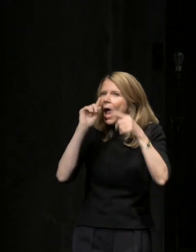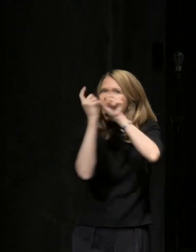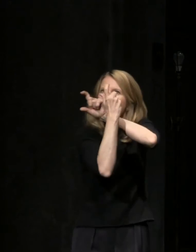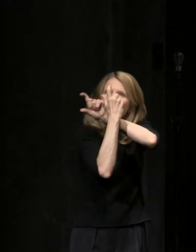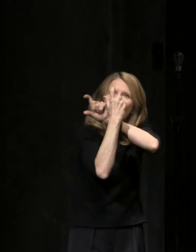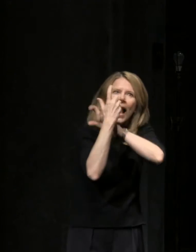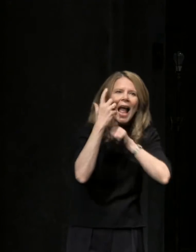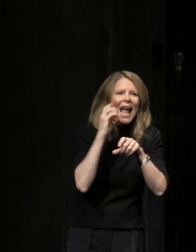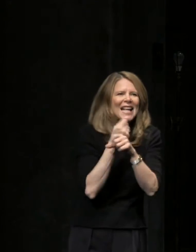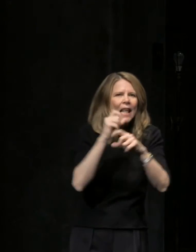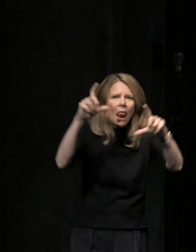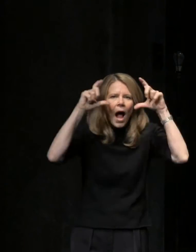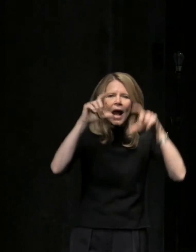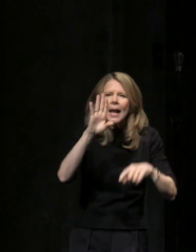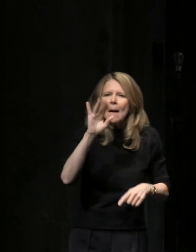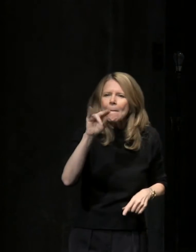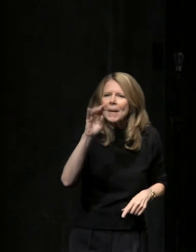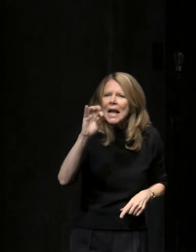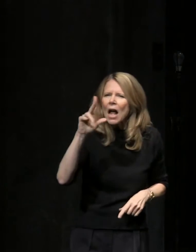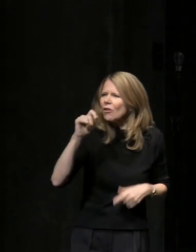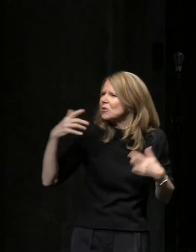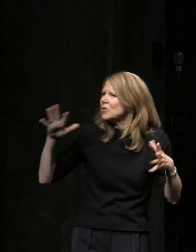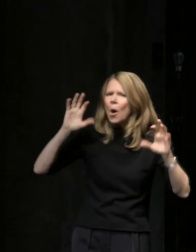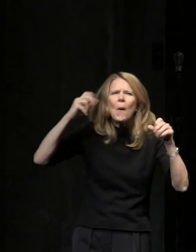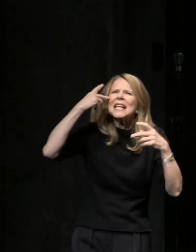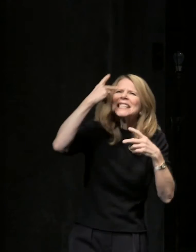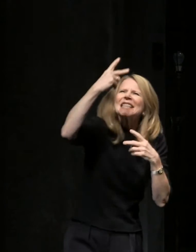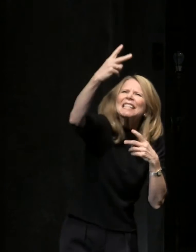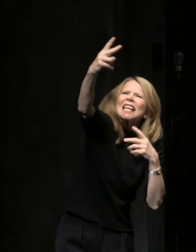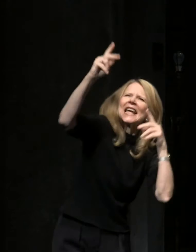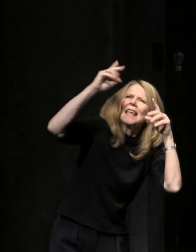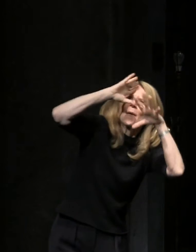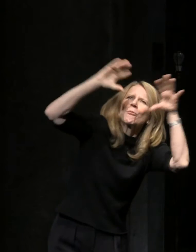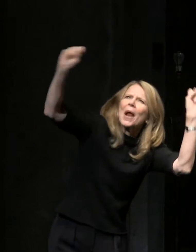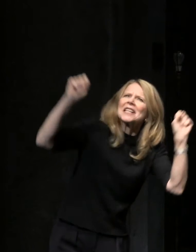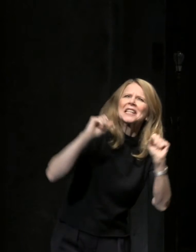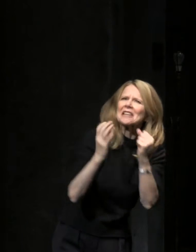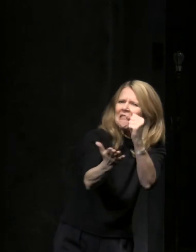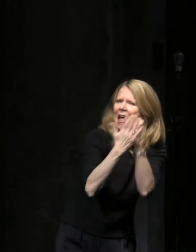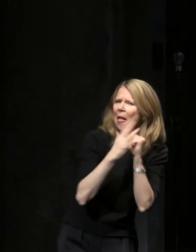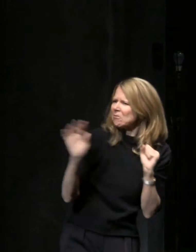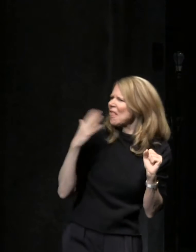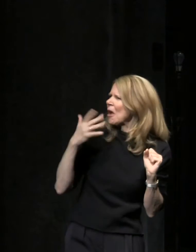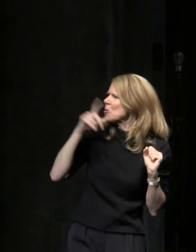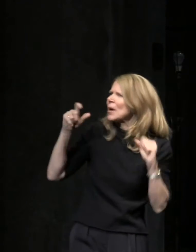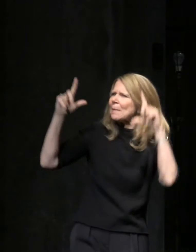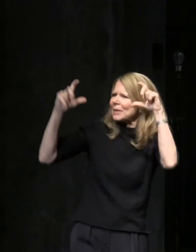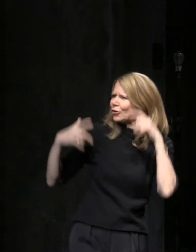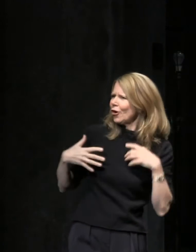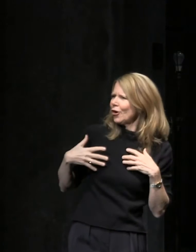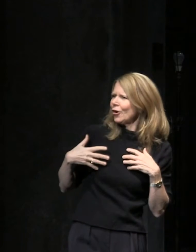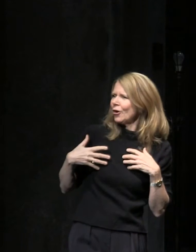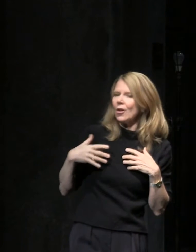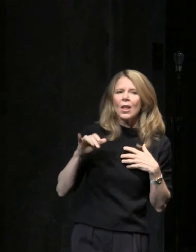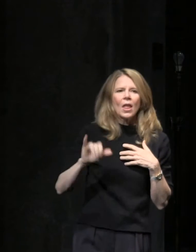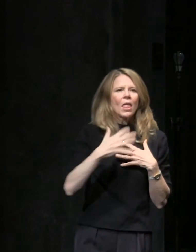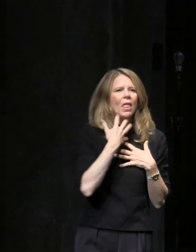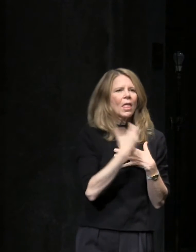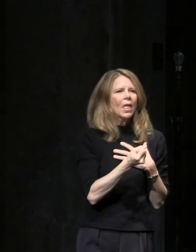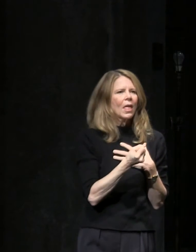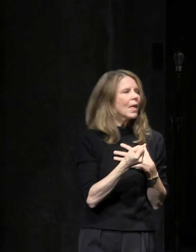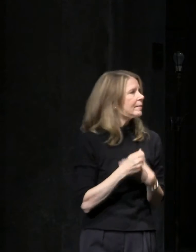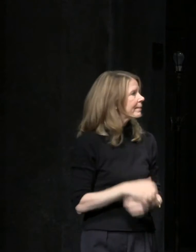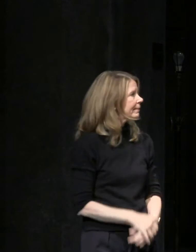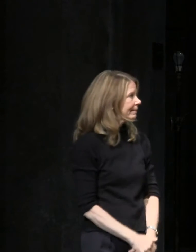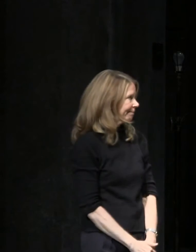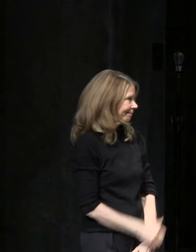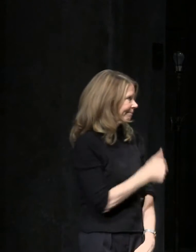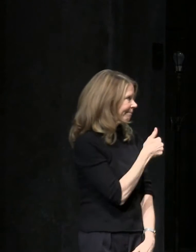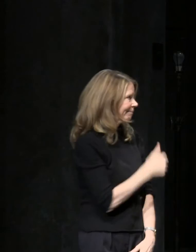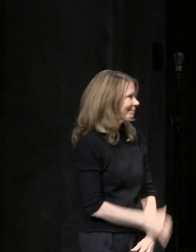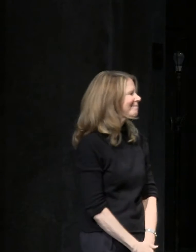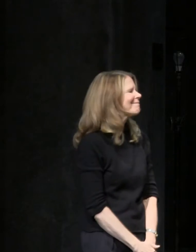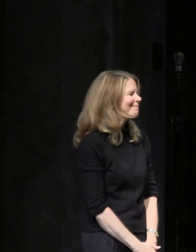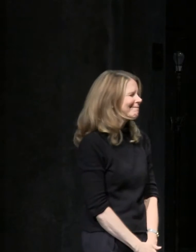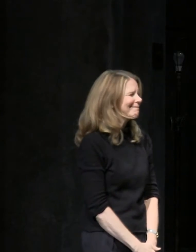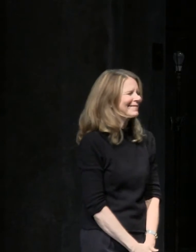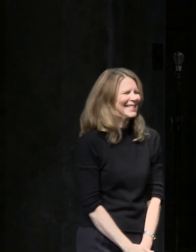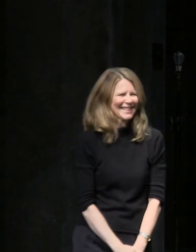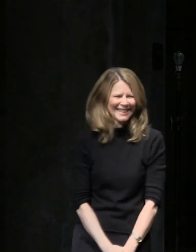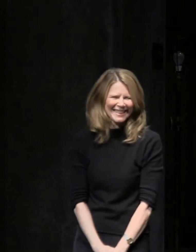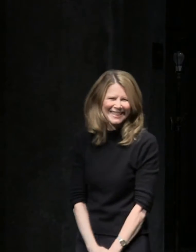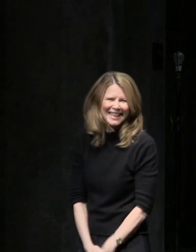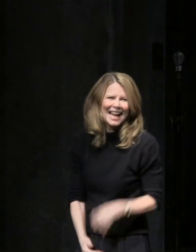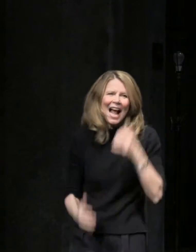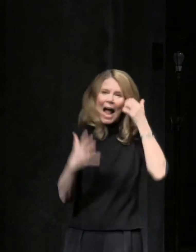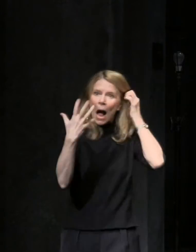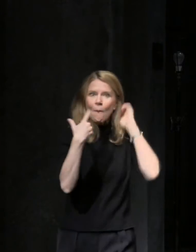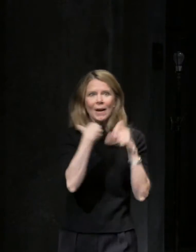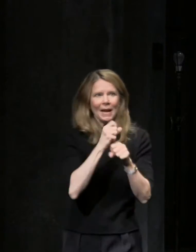Thank you very much.” I just wanted to make sure everybody